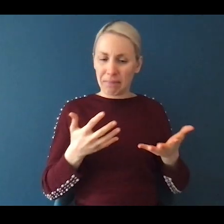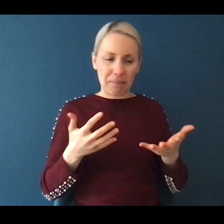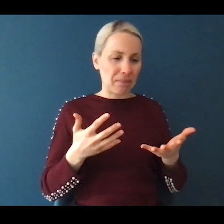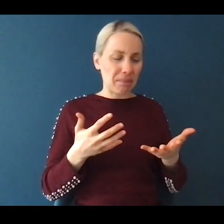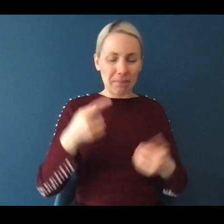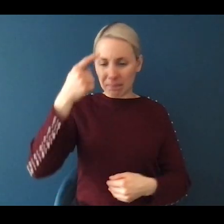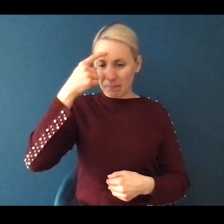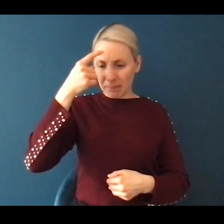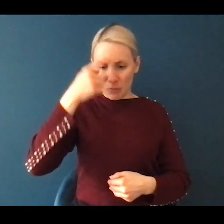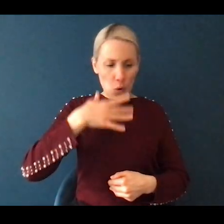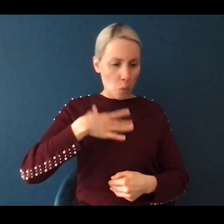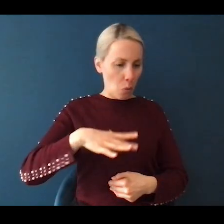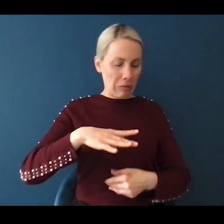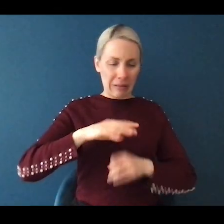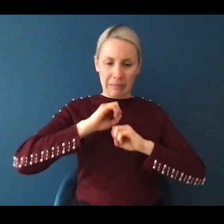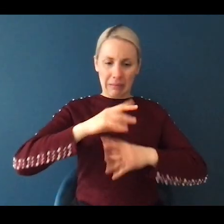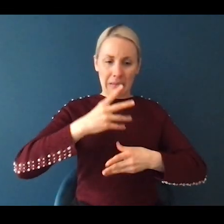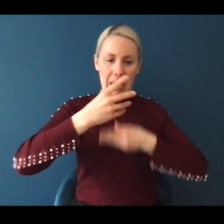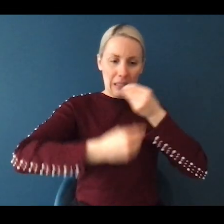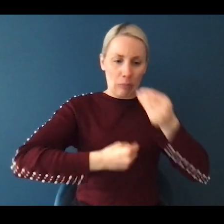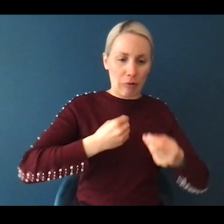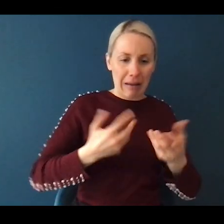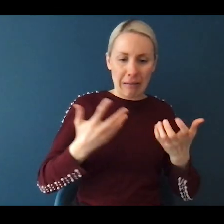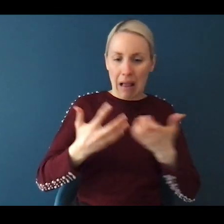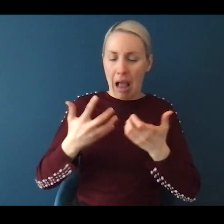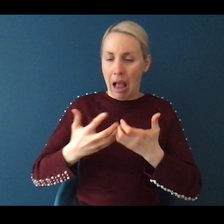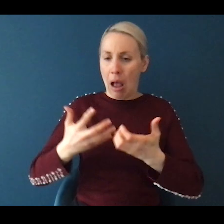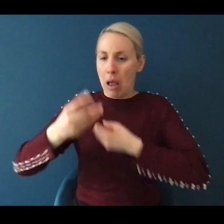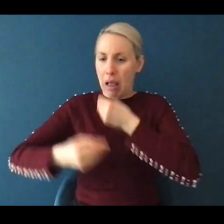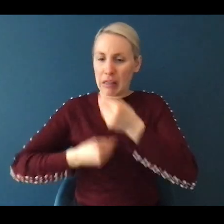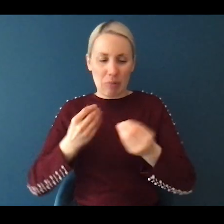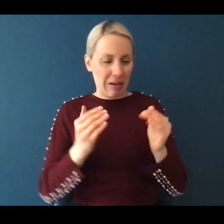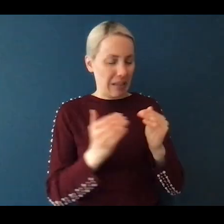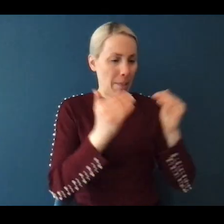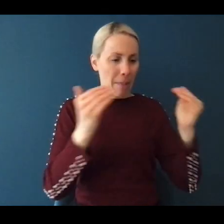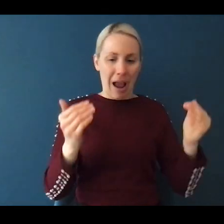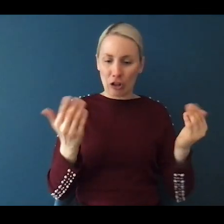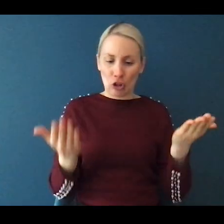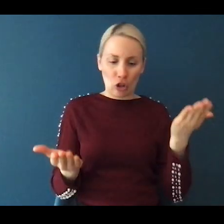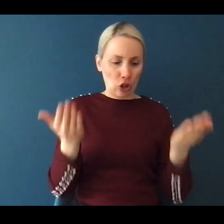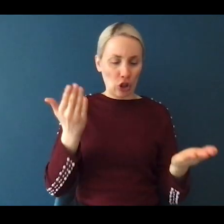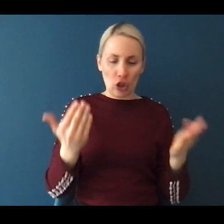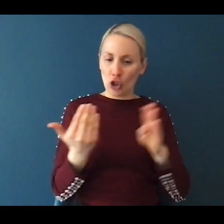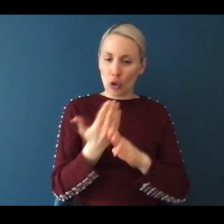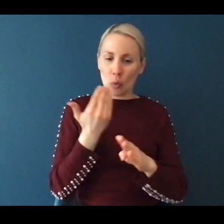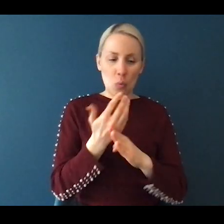how I was expressing it wasn't matching I felt like the work was very observational